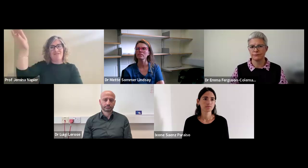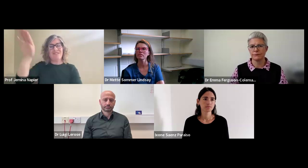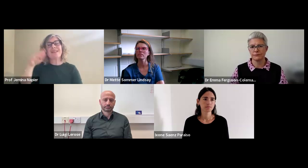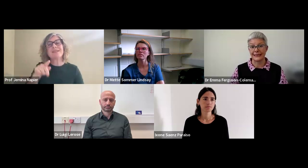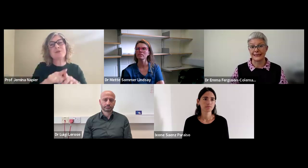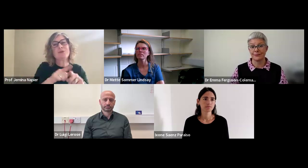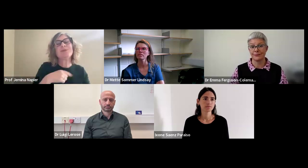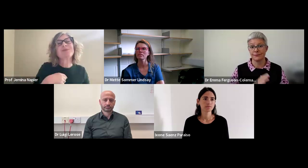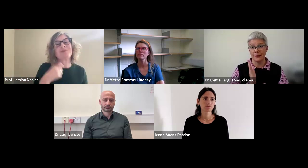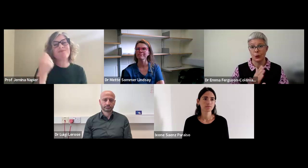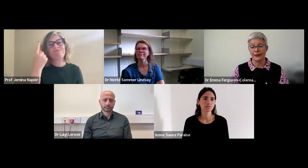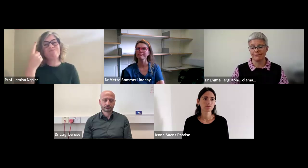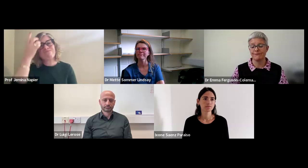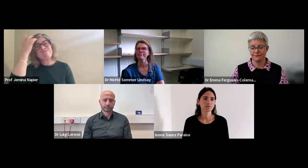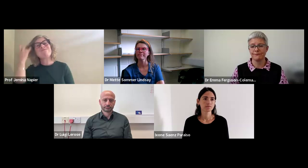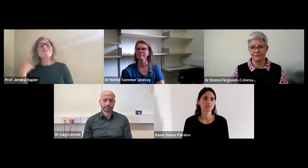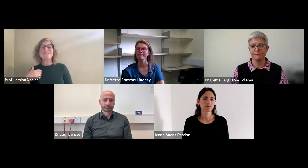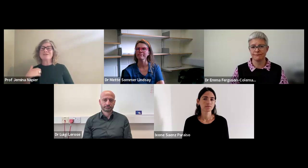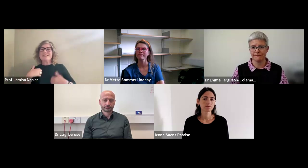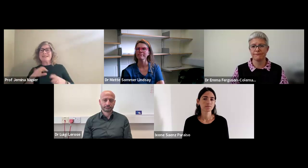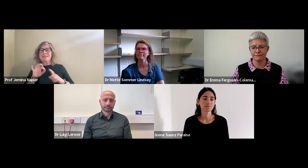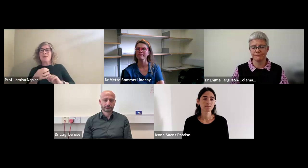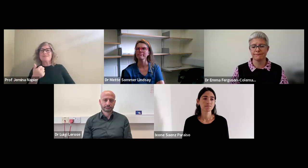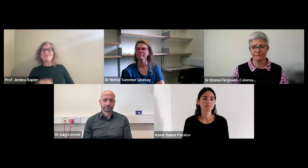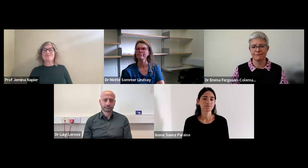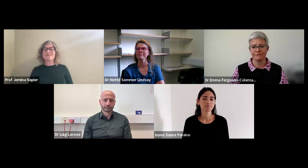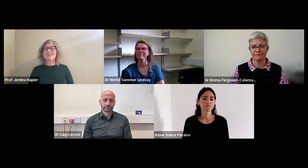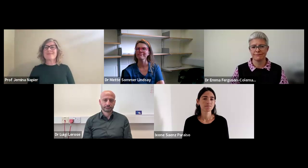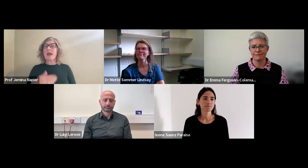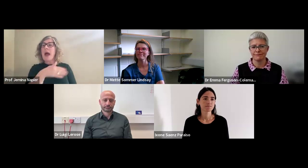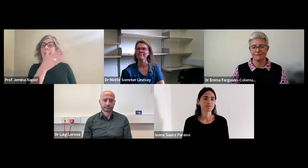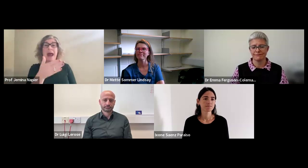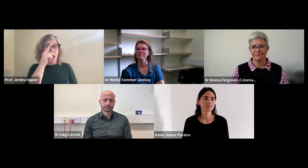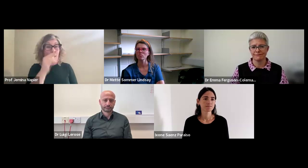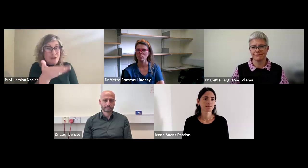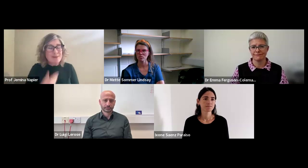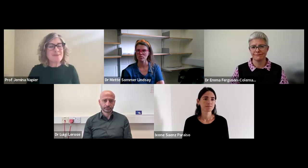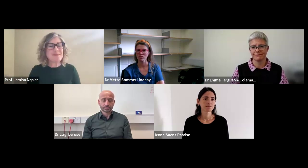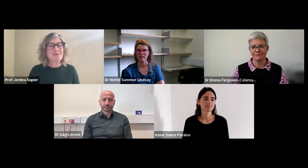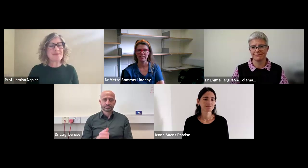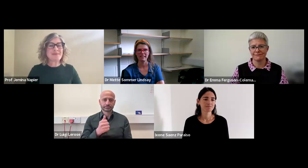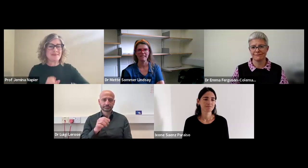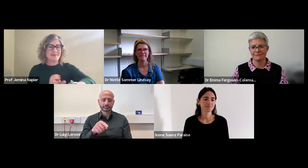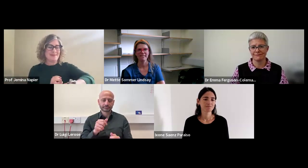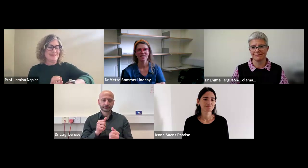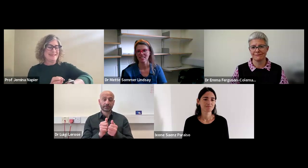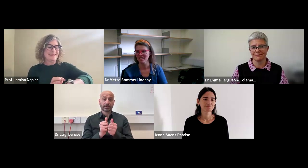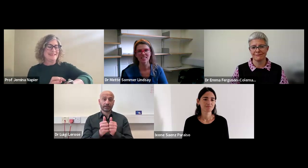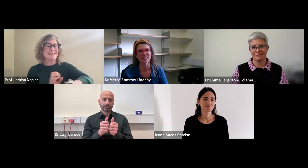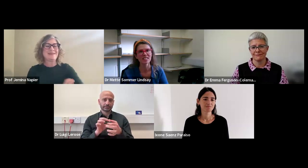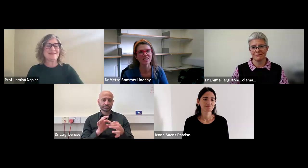we are improving their lives out in society. Okay that's very fascinating so Luigi.